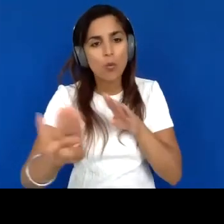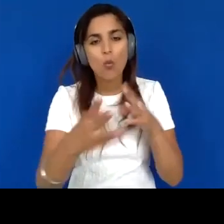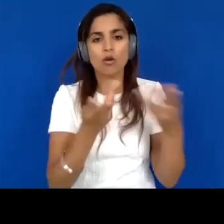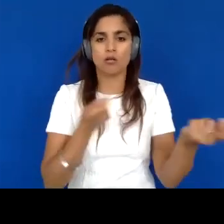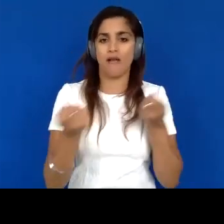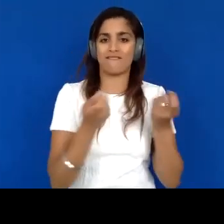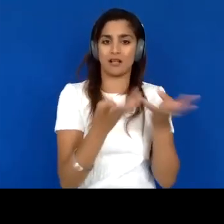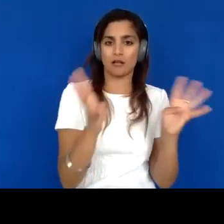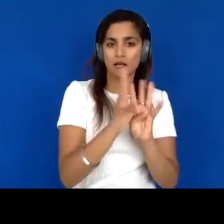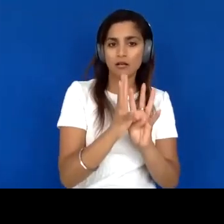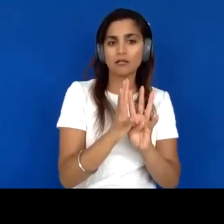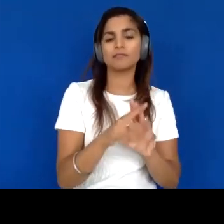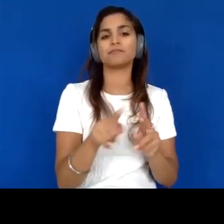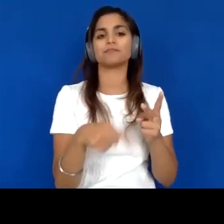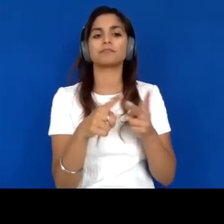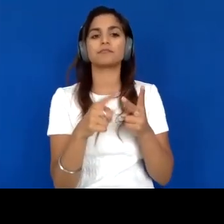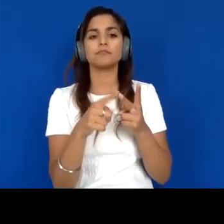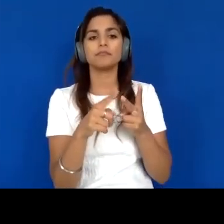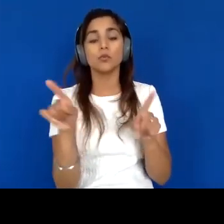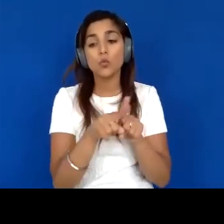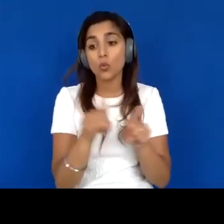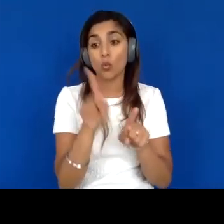people in decision-making panels around which disability narratives get chosen